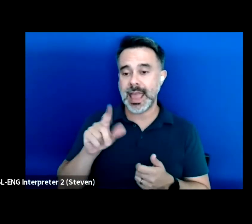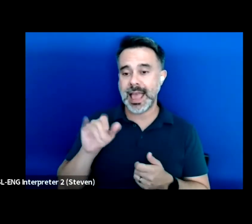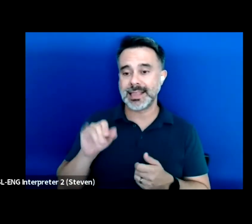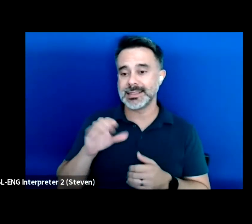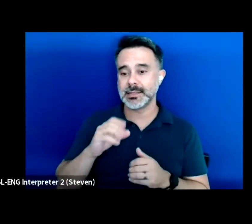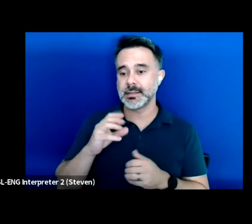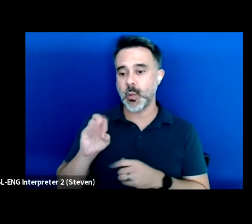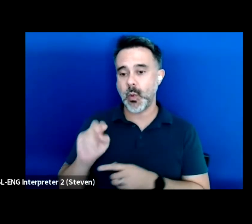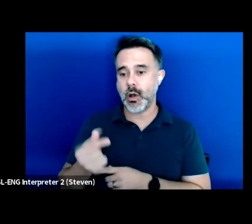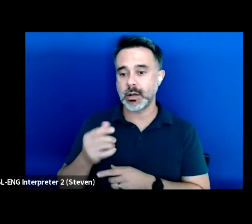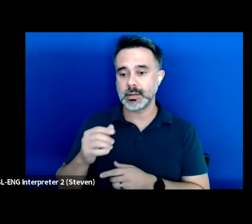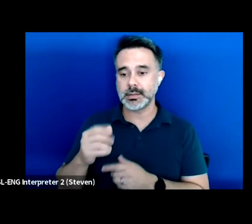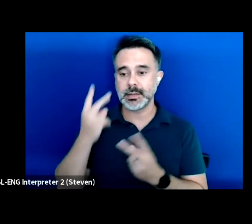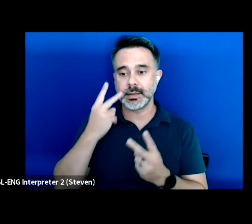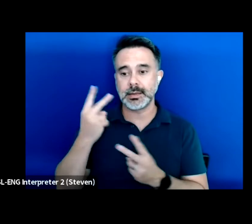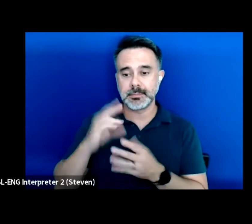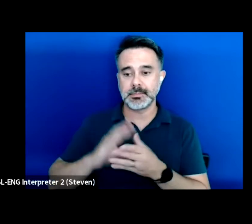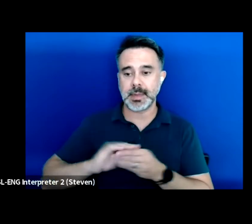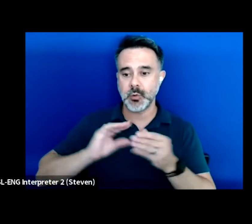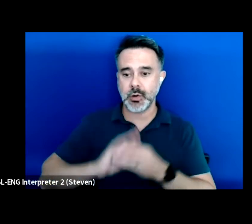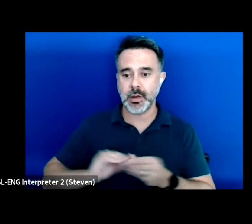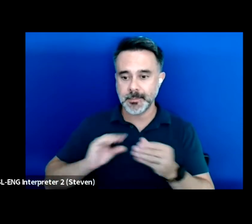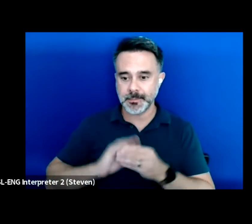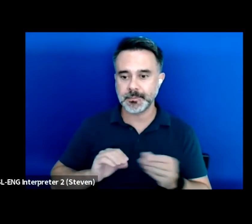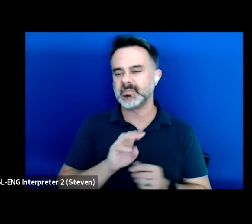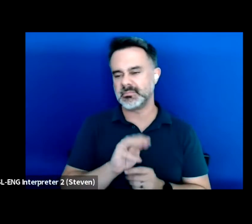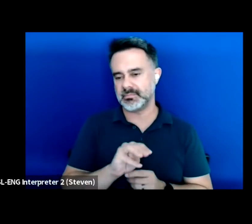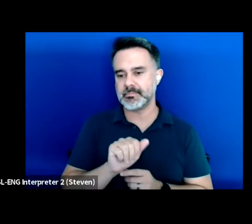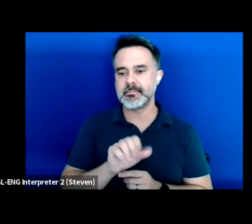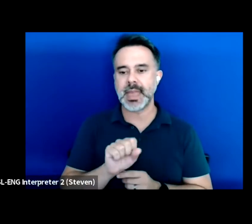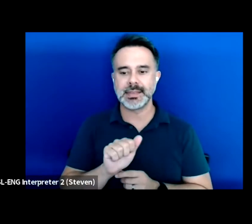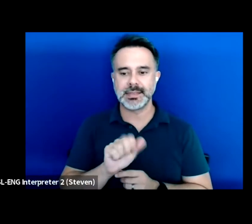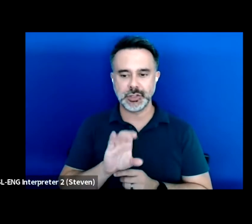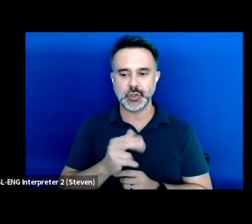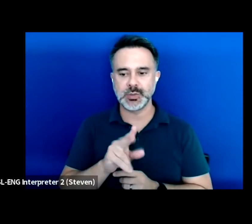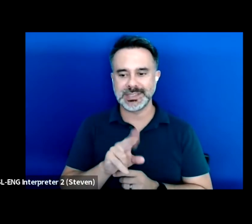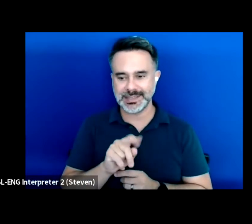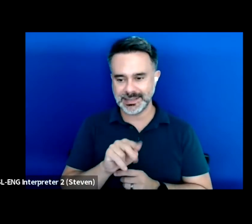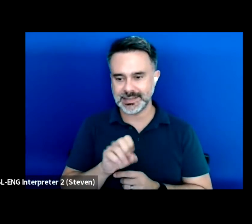it became even more important for this book to be launched from the disability community.